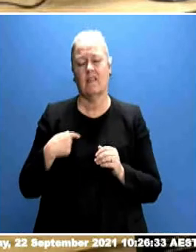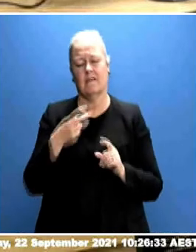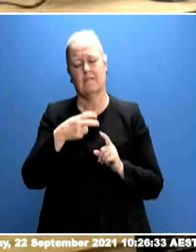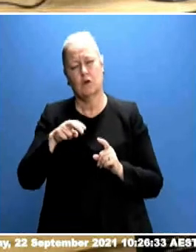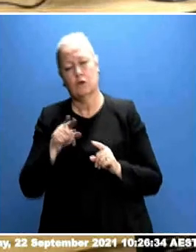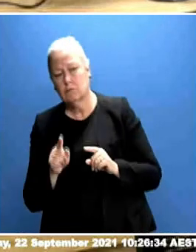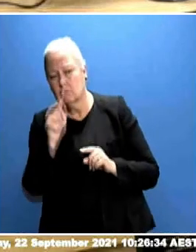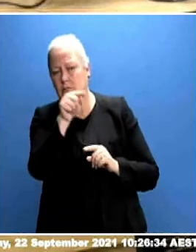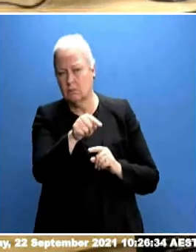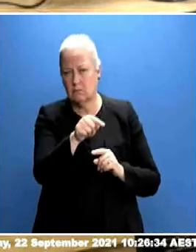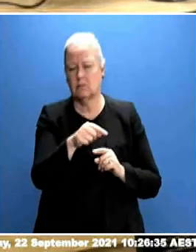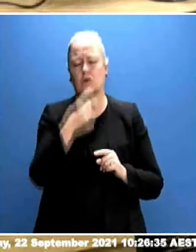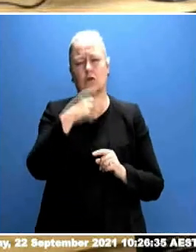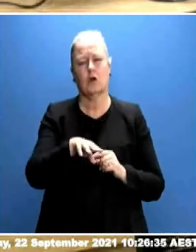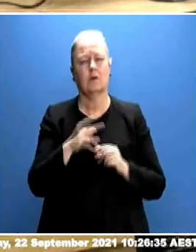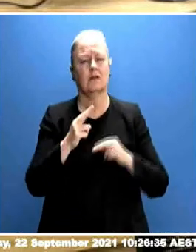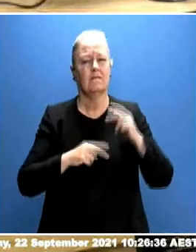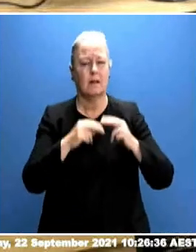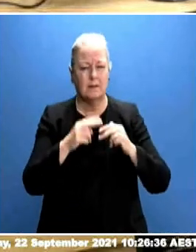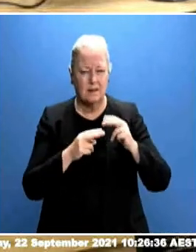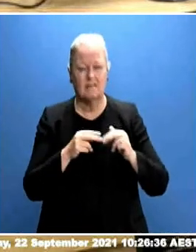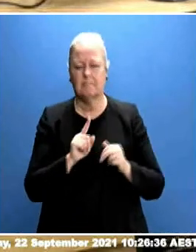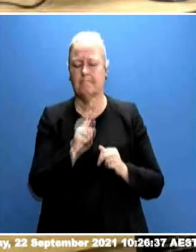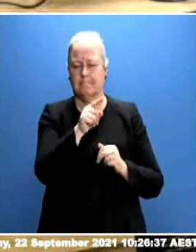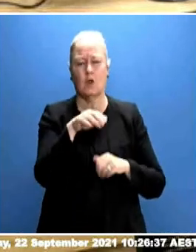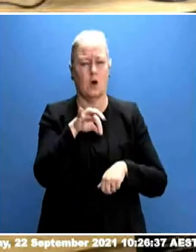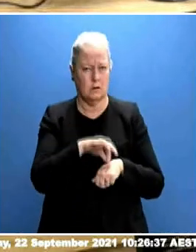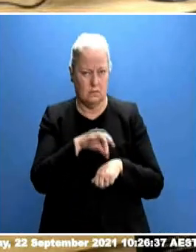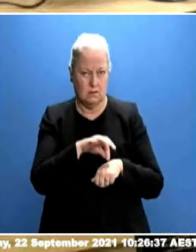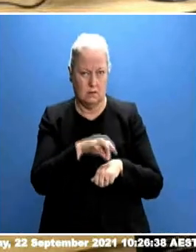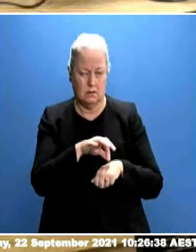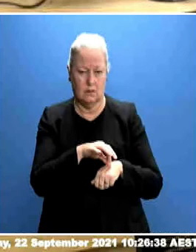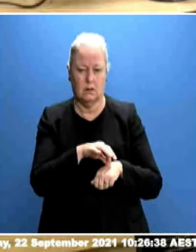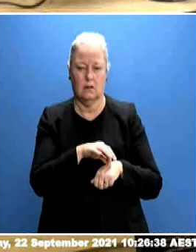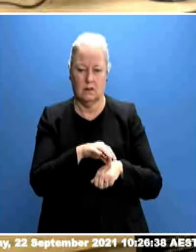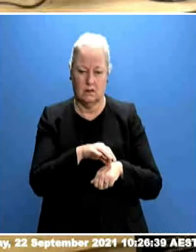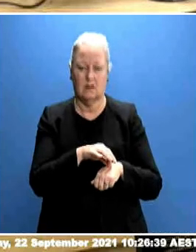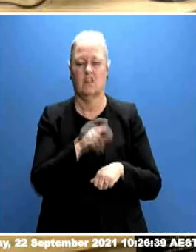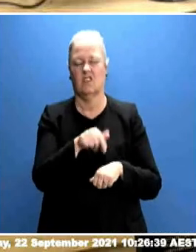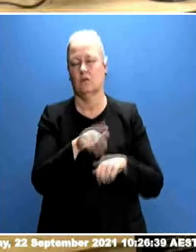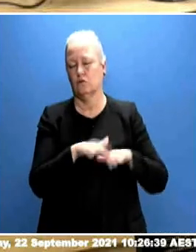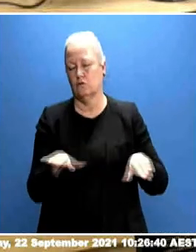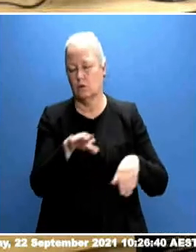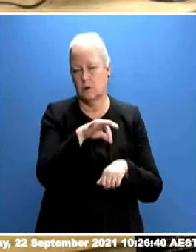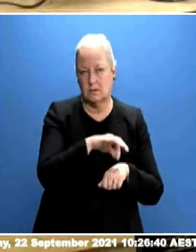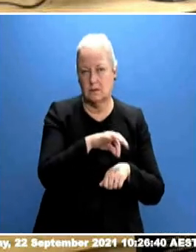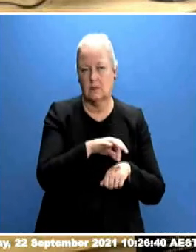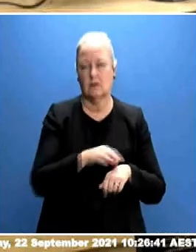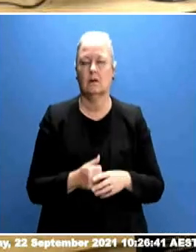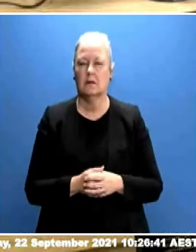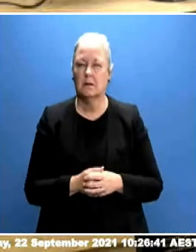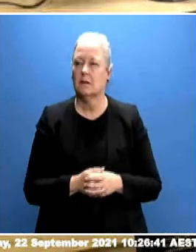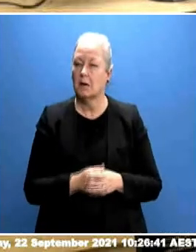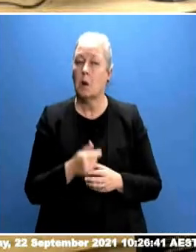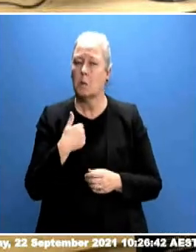at Lady Cilento Hospital and that involved a few, maybe six appointments,